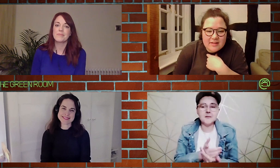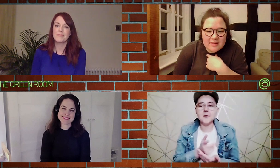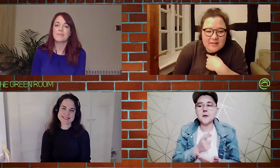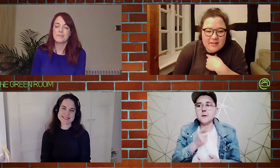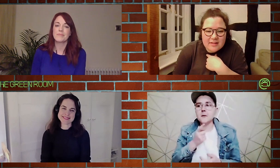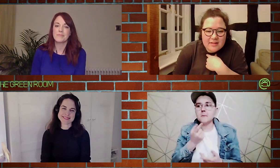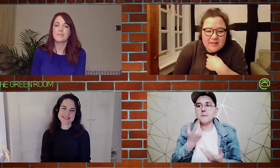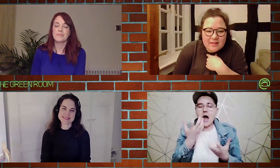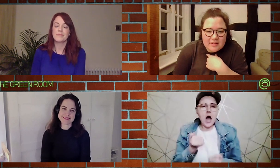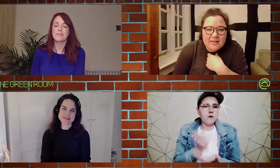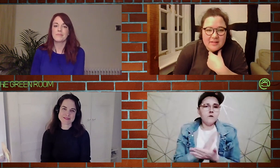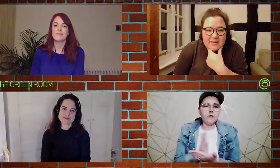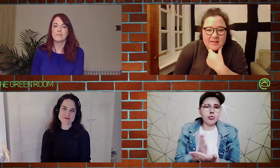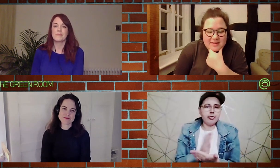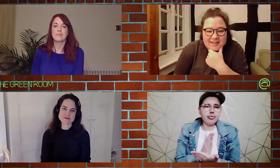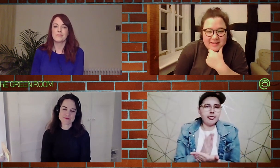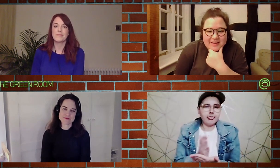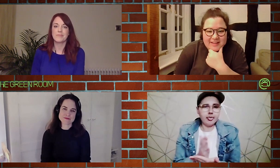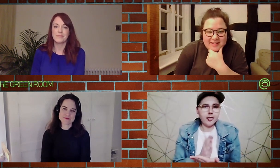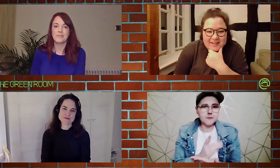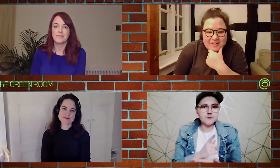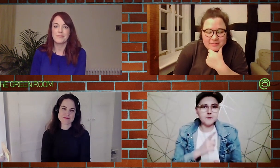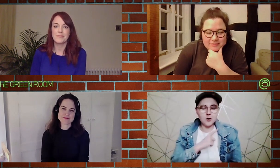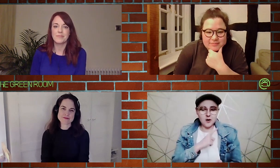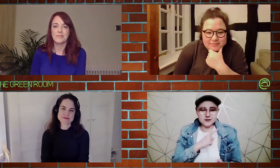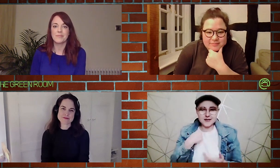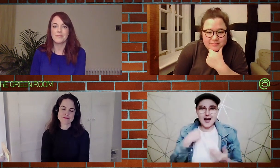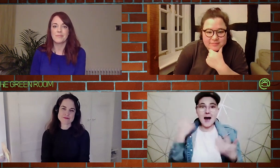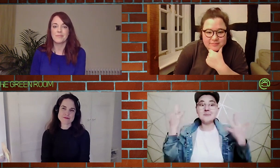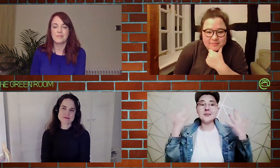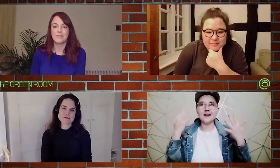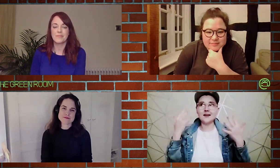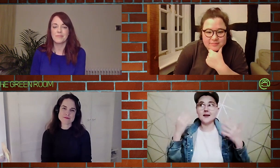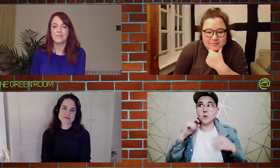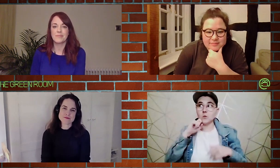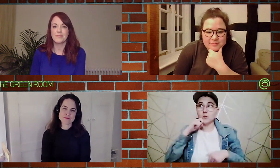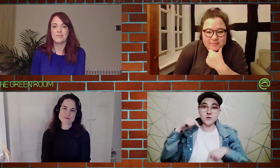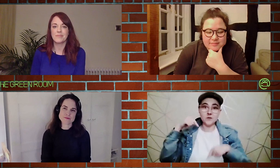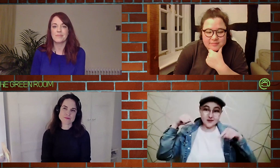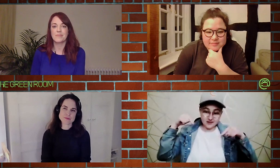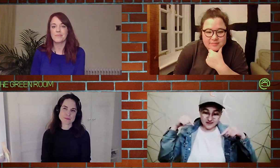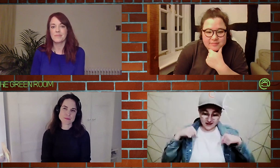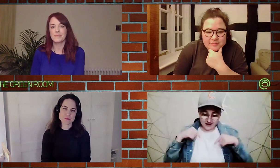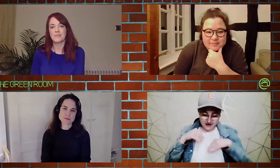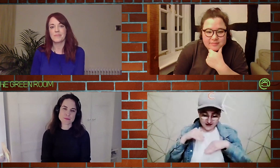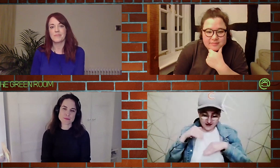I had known for a while I was non-binary. But I was very uncertain about